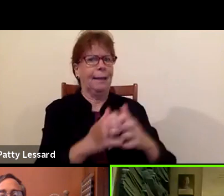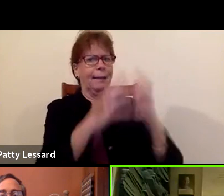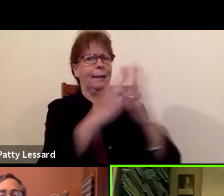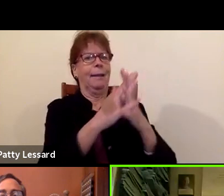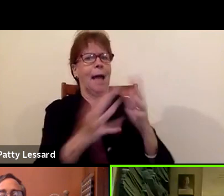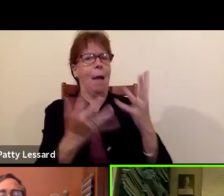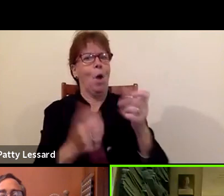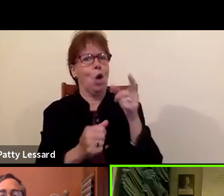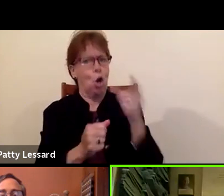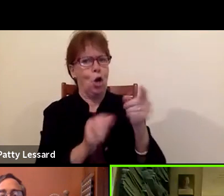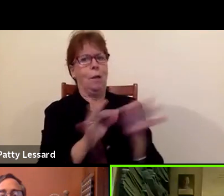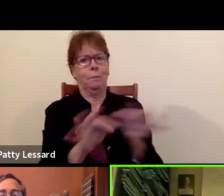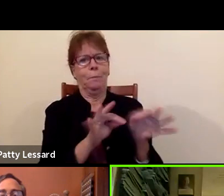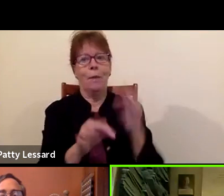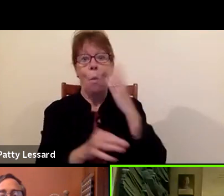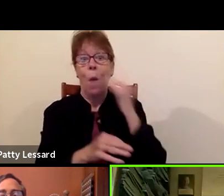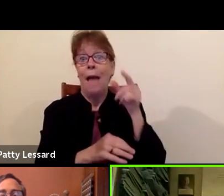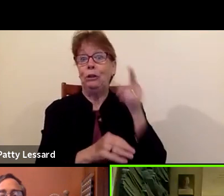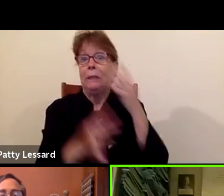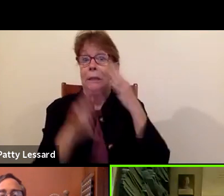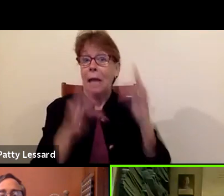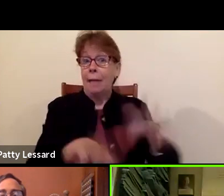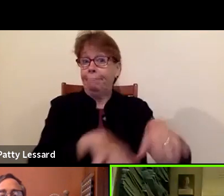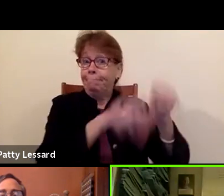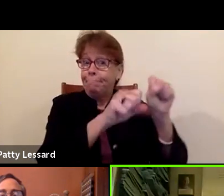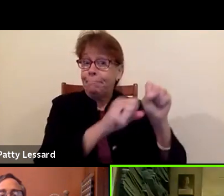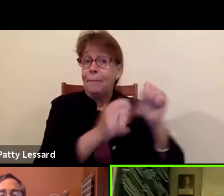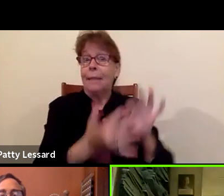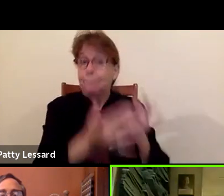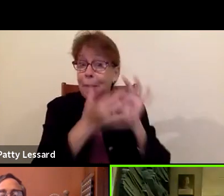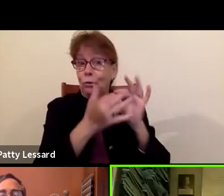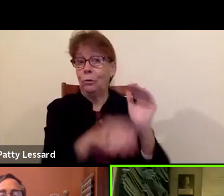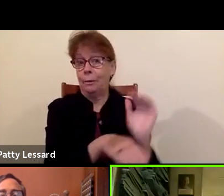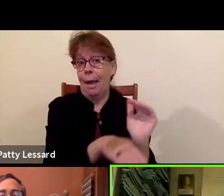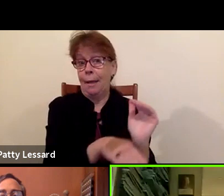sources. This is a very special night tonight, and I don't want to say too much about it.